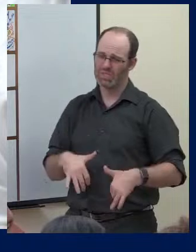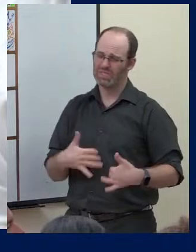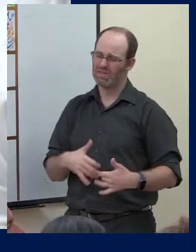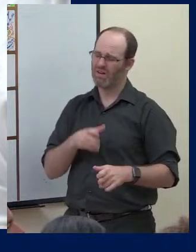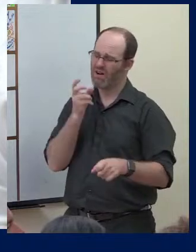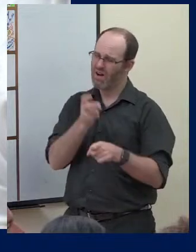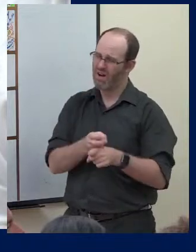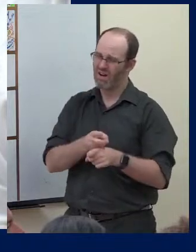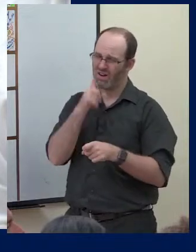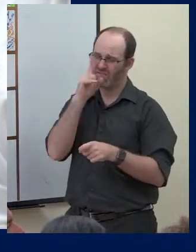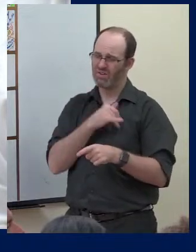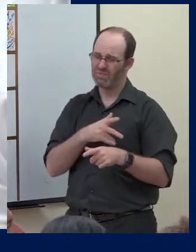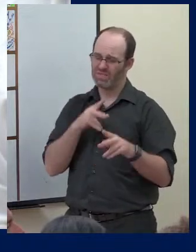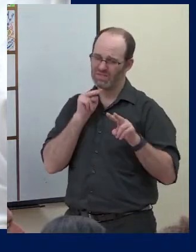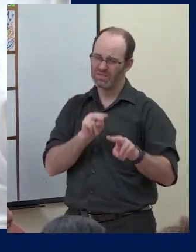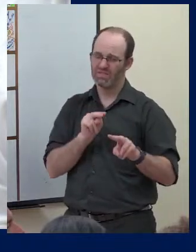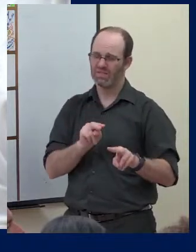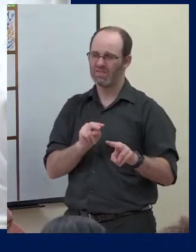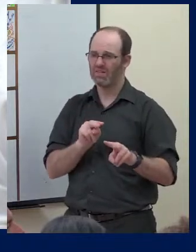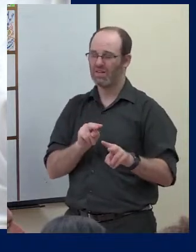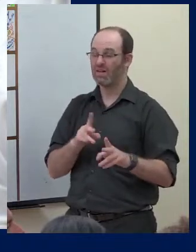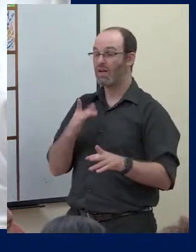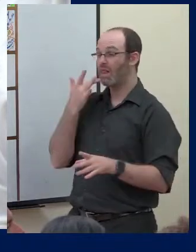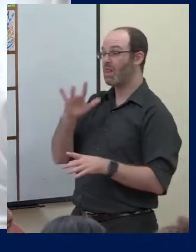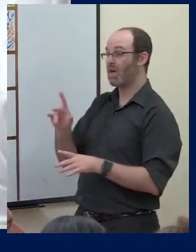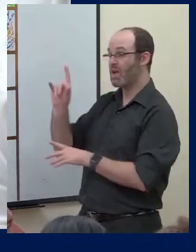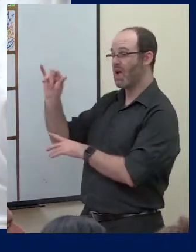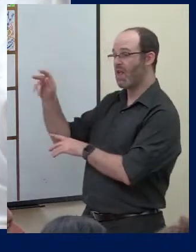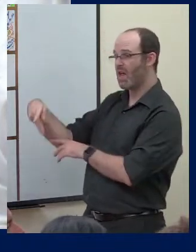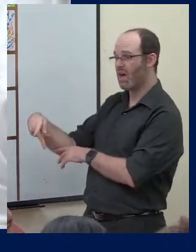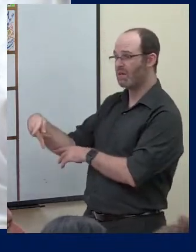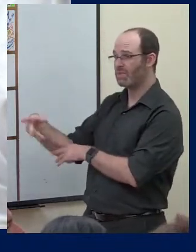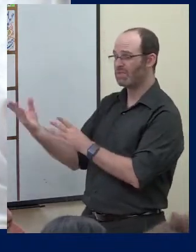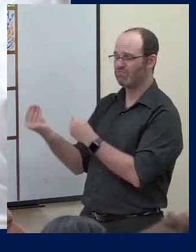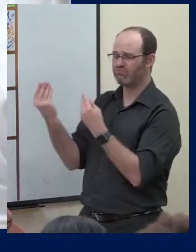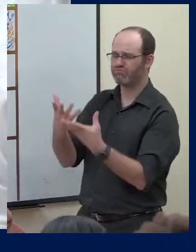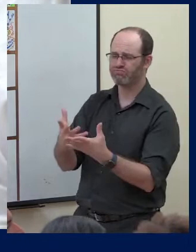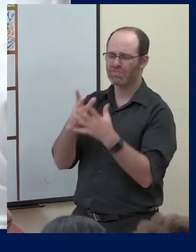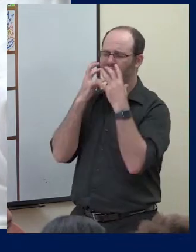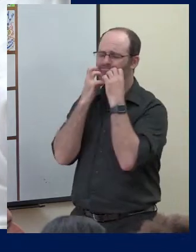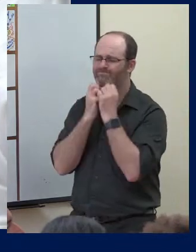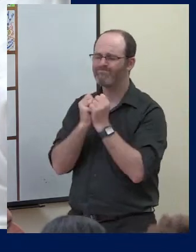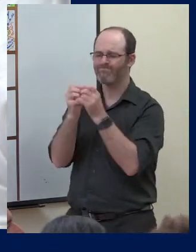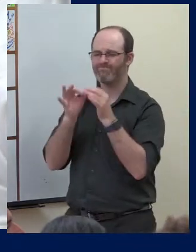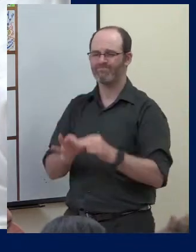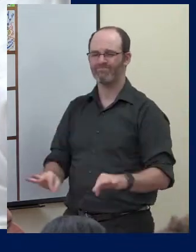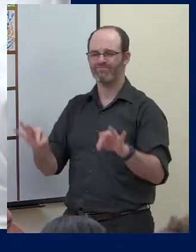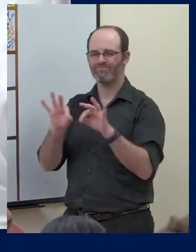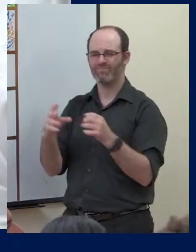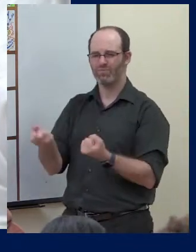Fortunately, L IP has provided valuable support for both my daughter and me.